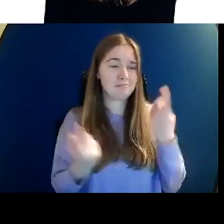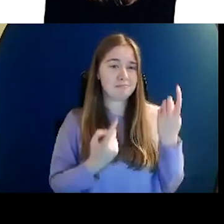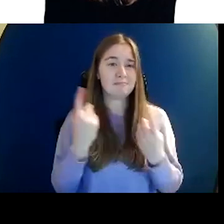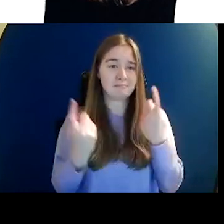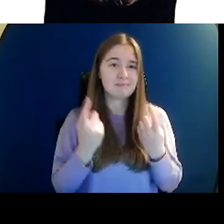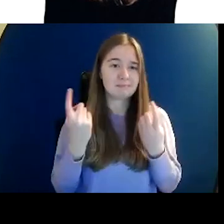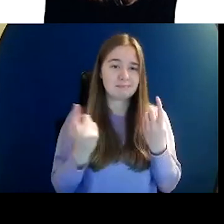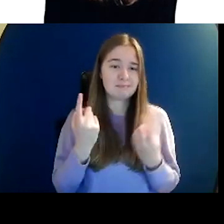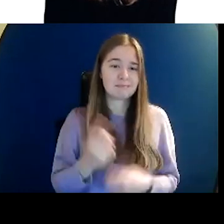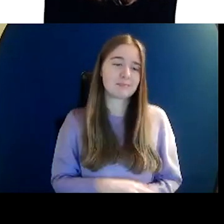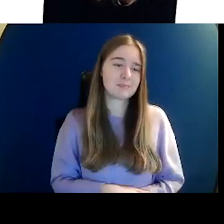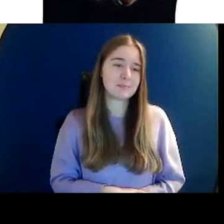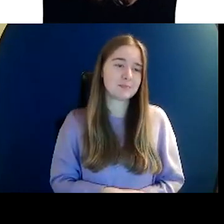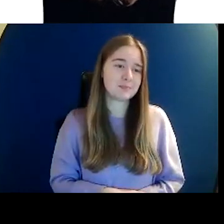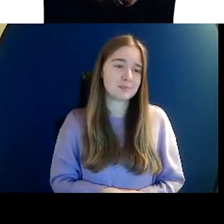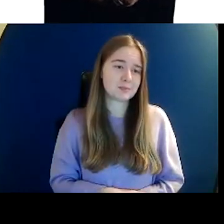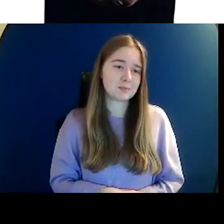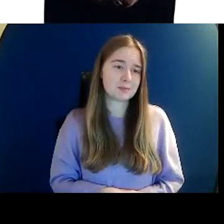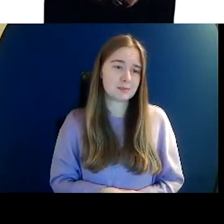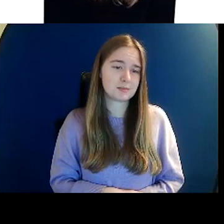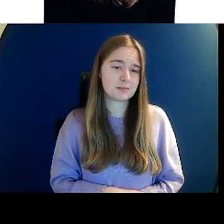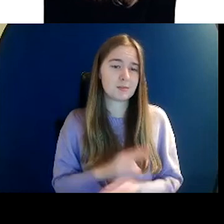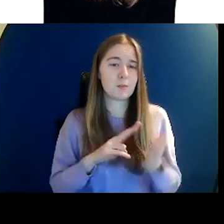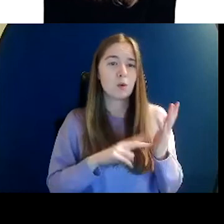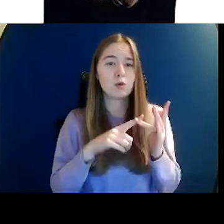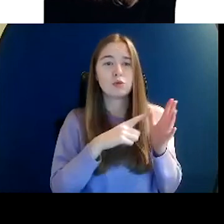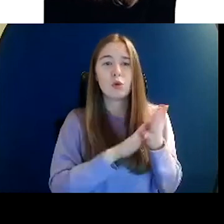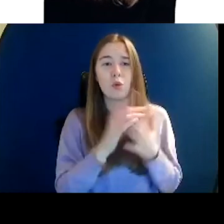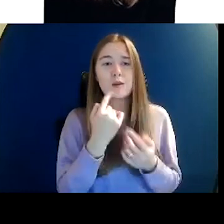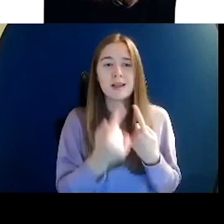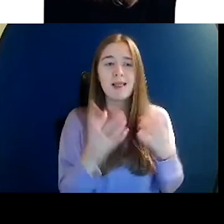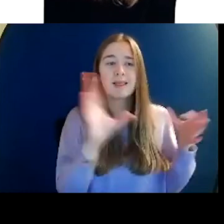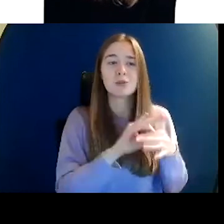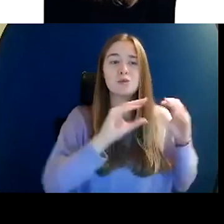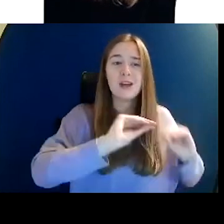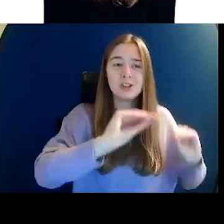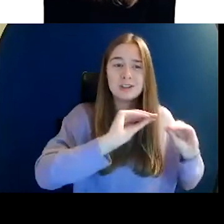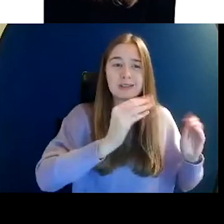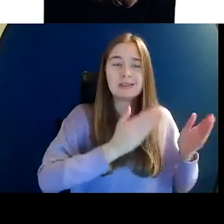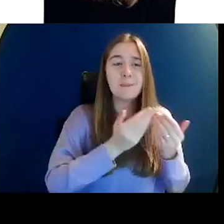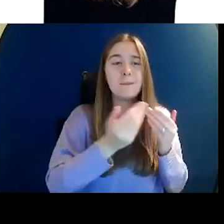And I think that what Noah said about like education, we need more integrated education